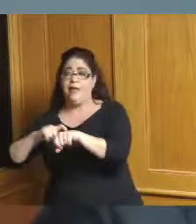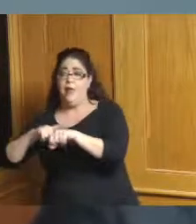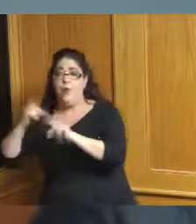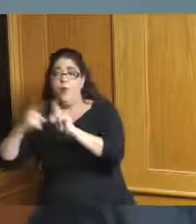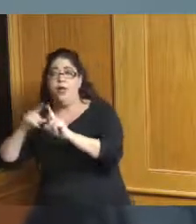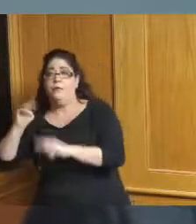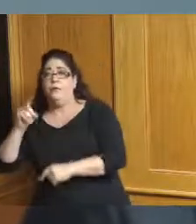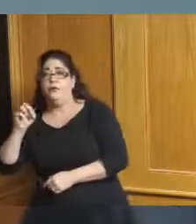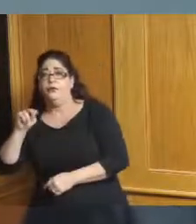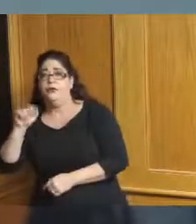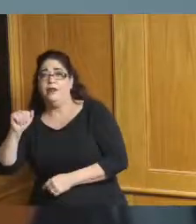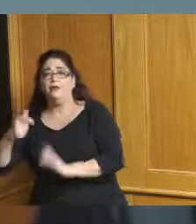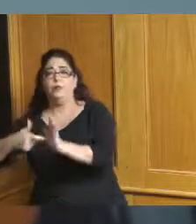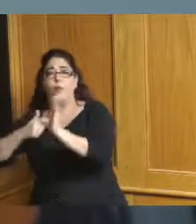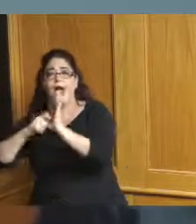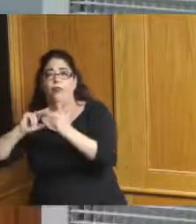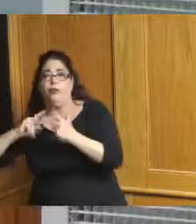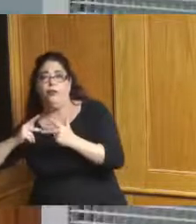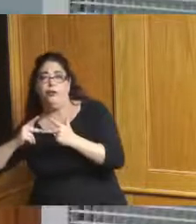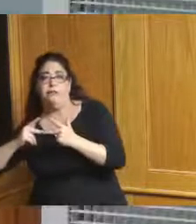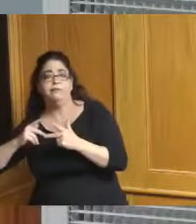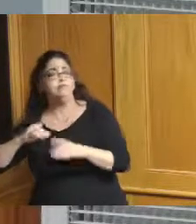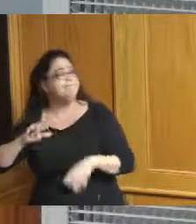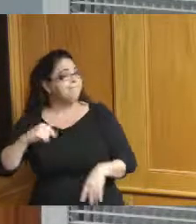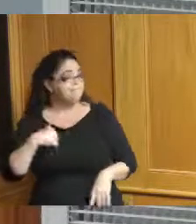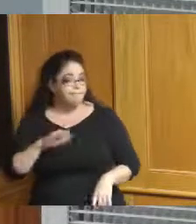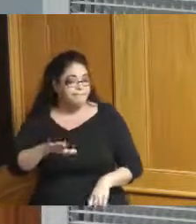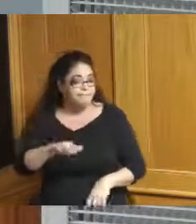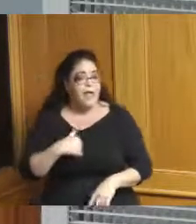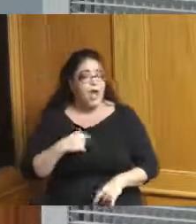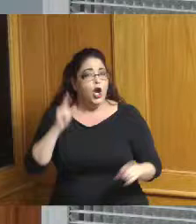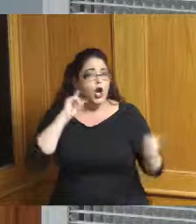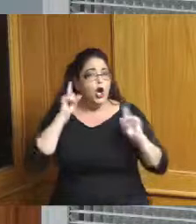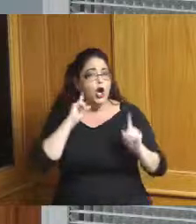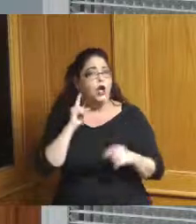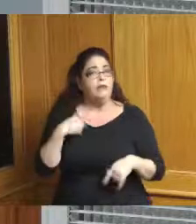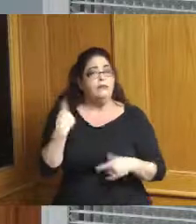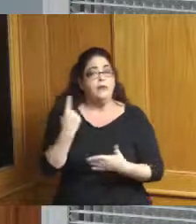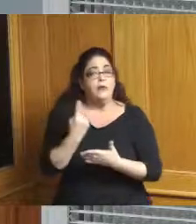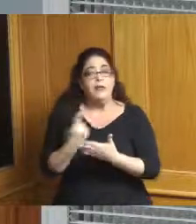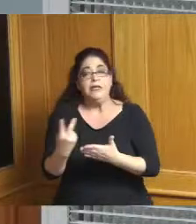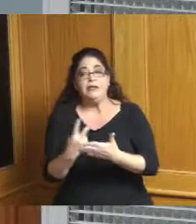everything I hear sounds like in a few weeks but there's been no great date given by the FDA